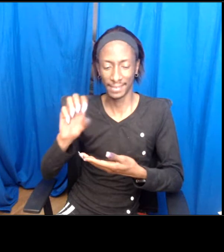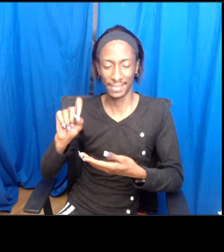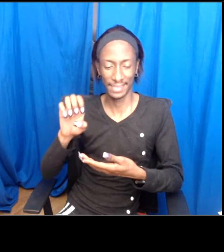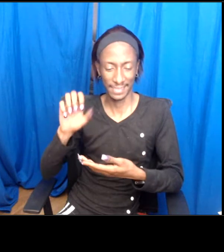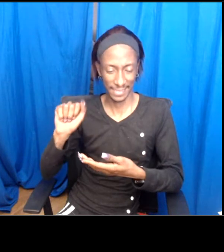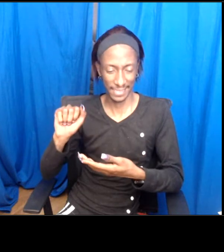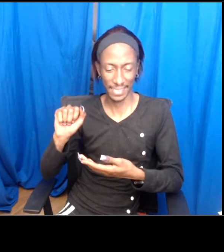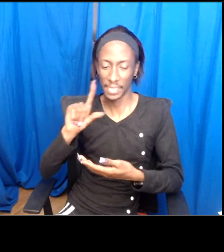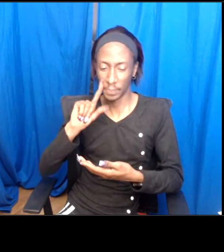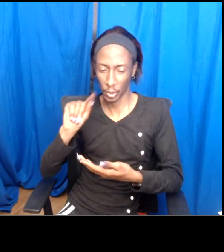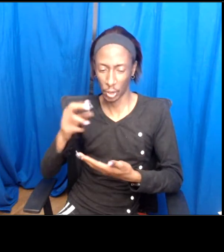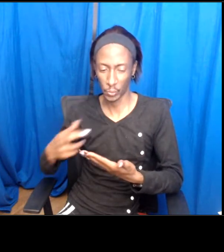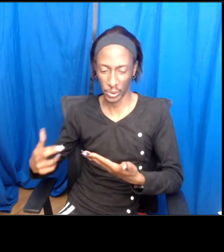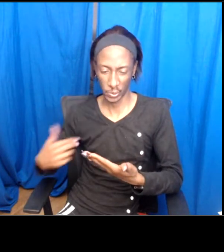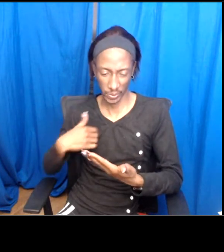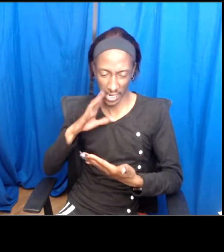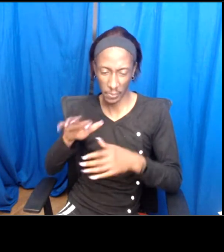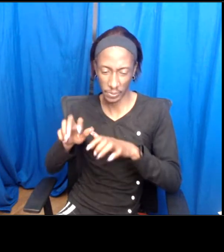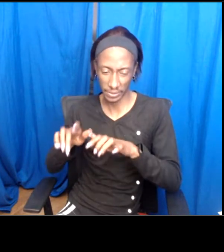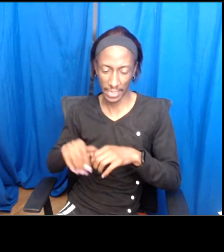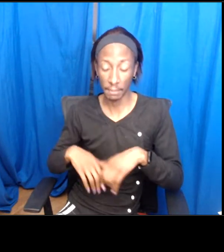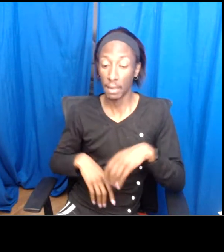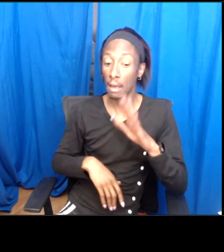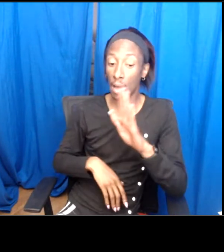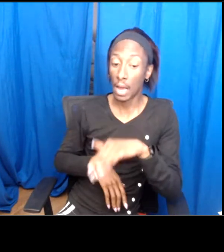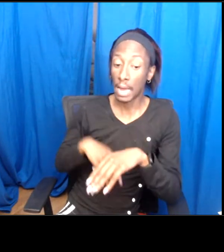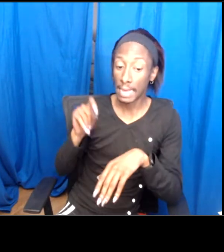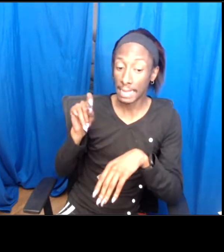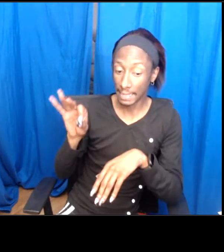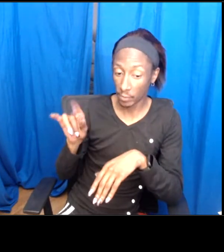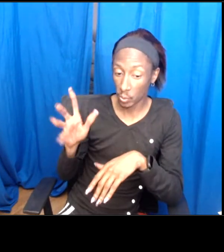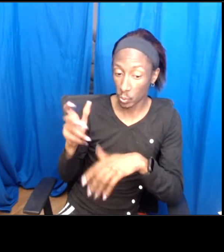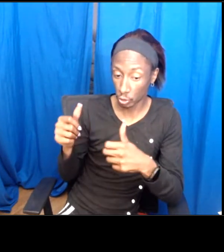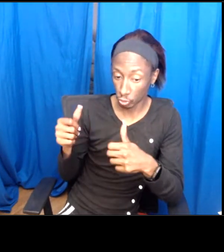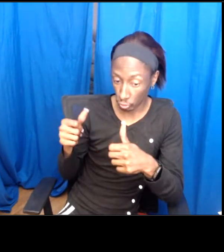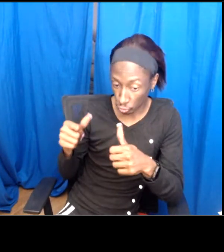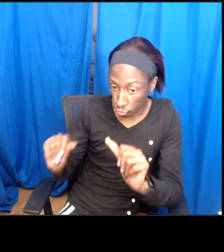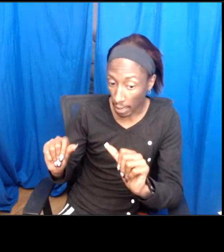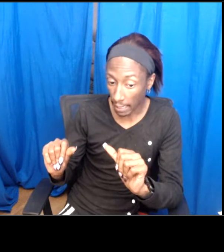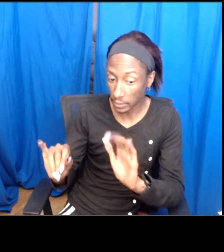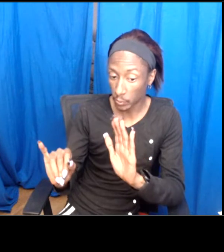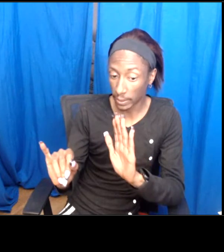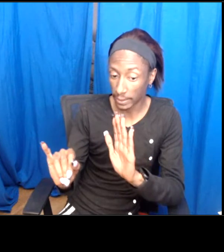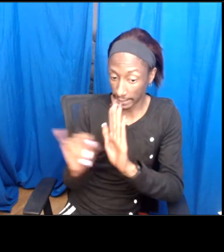And I should mention that if you want to try your hand at identifying a right whale,